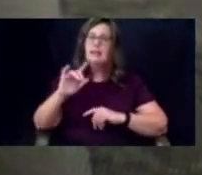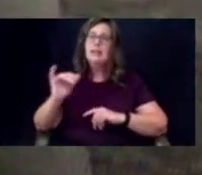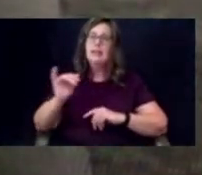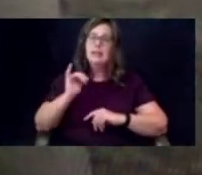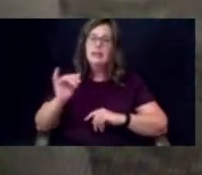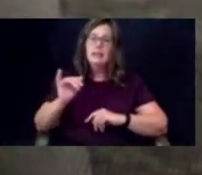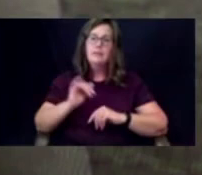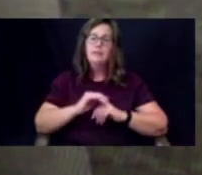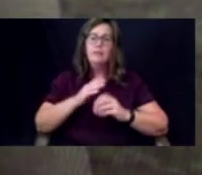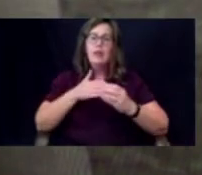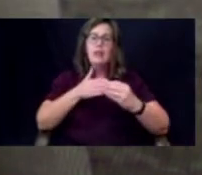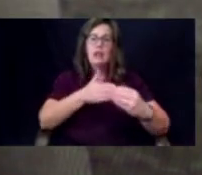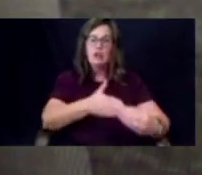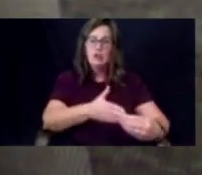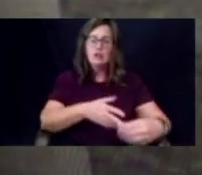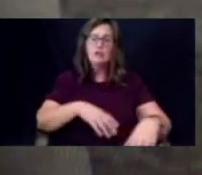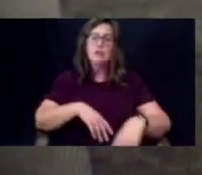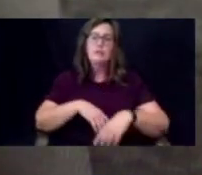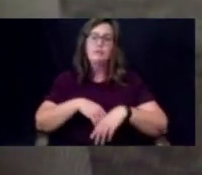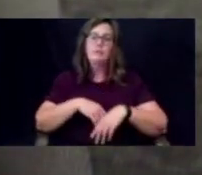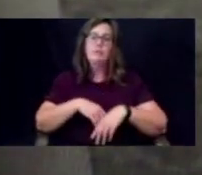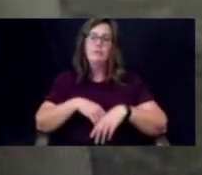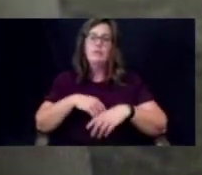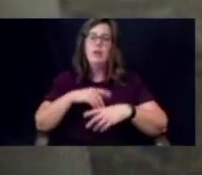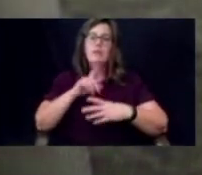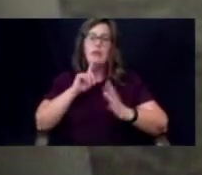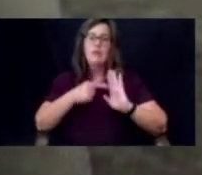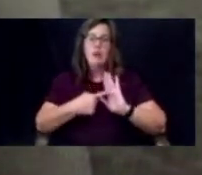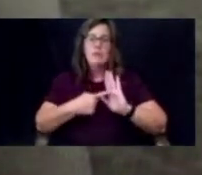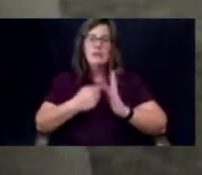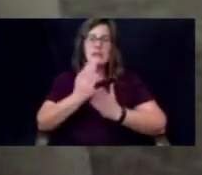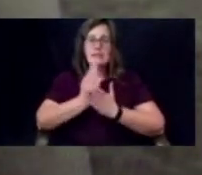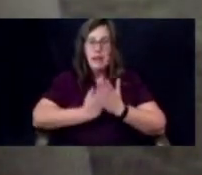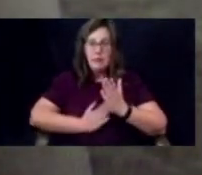not only represent some of their identities but love them as whole people